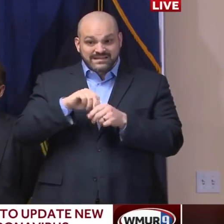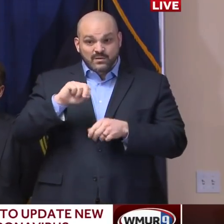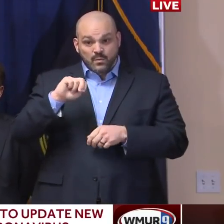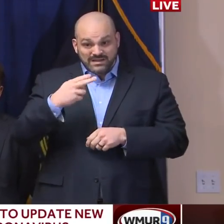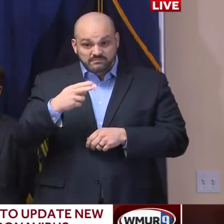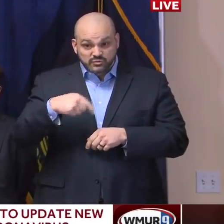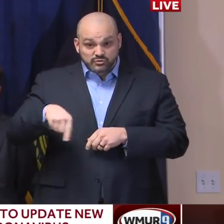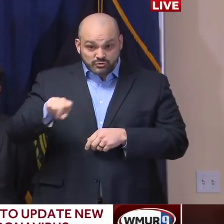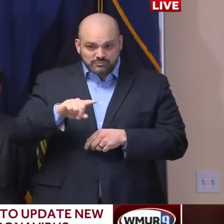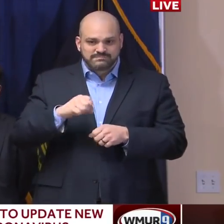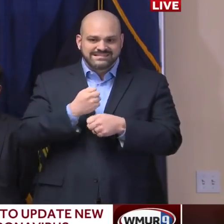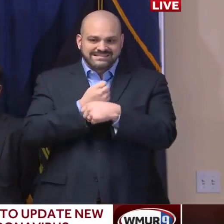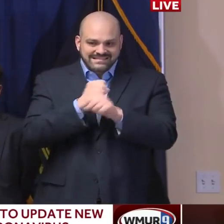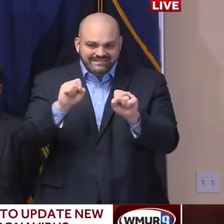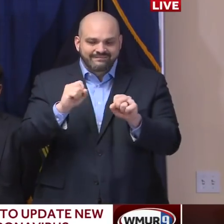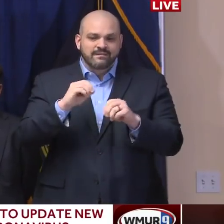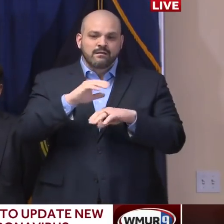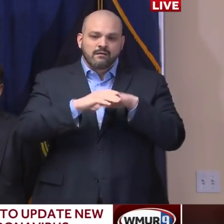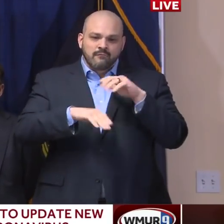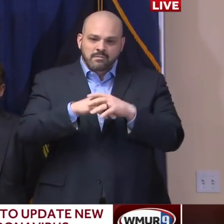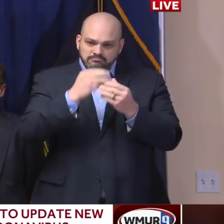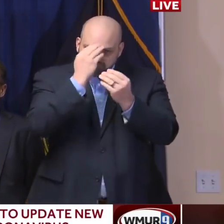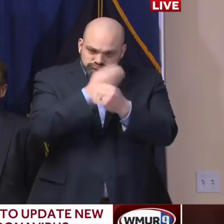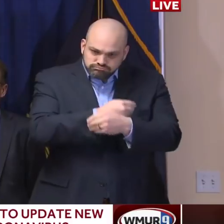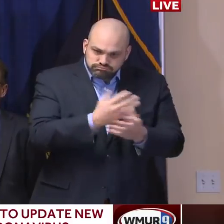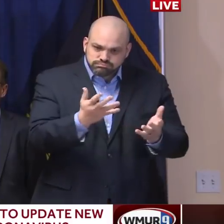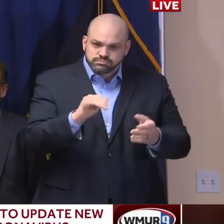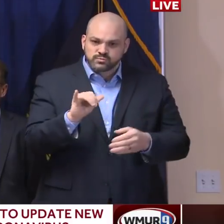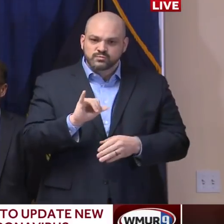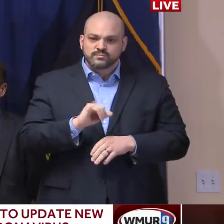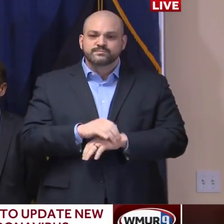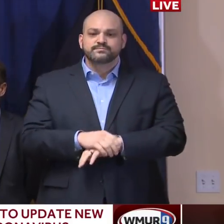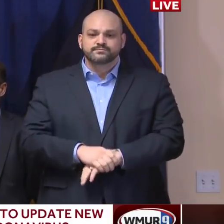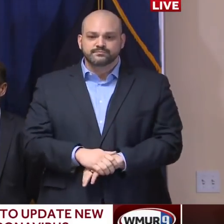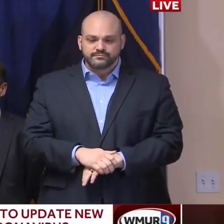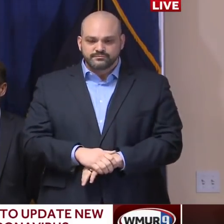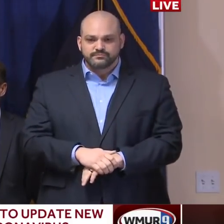OUR JOB IS TO ENSURE THE PEOPLE OF NEW HAMPSHIRE ARE SAFE, COMFORTABLE, AND INFORMED.